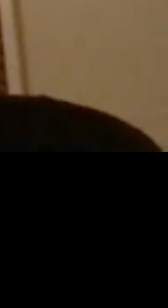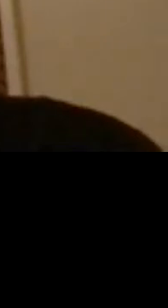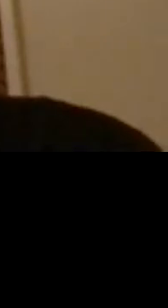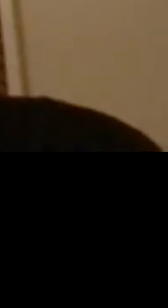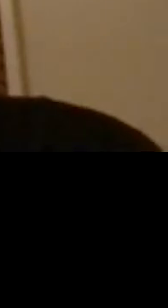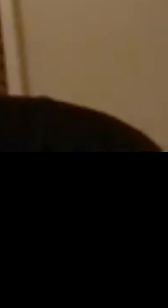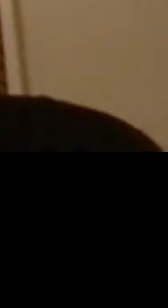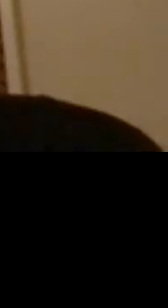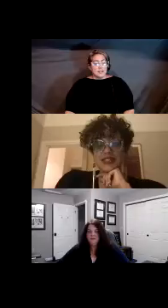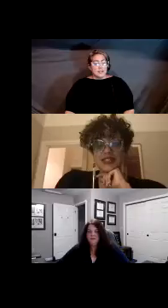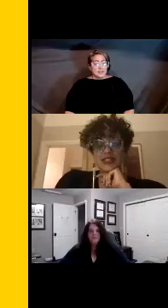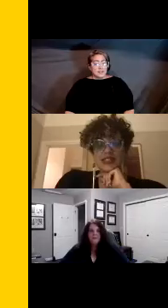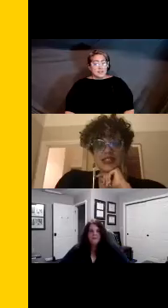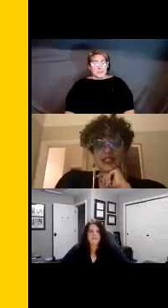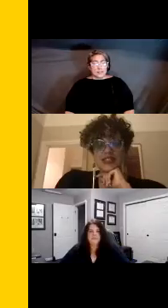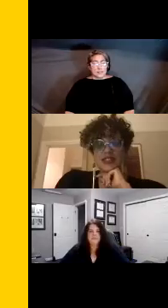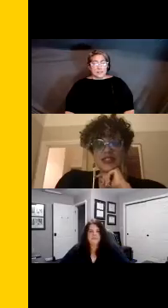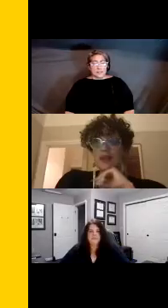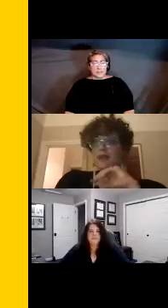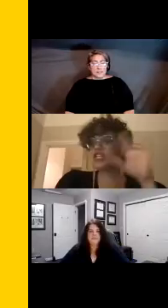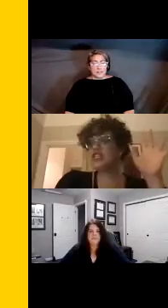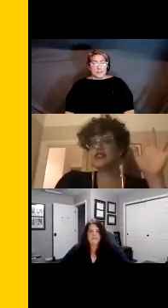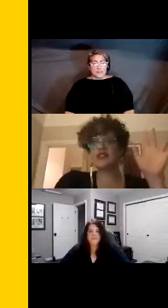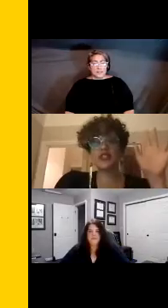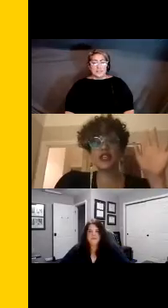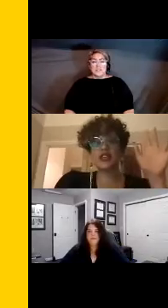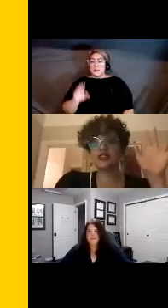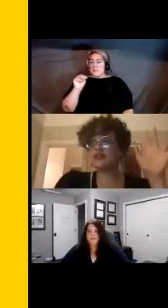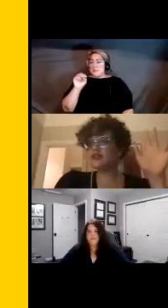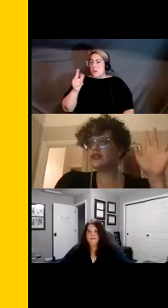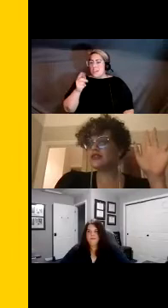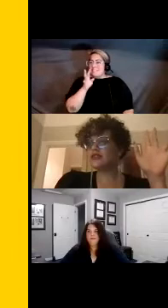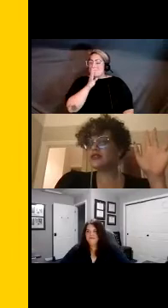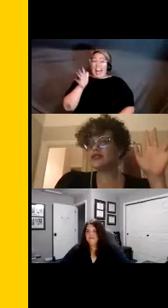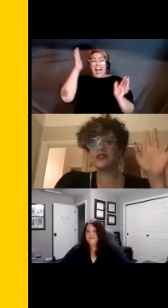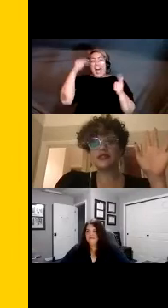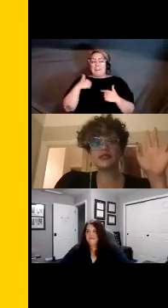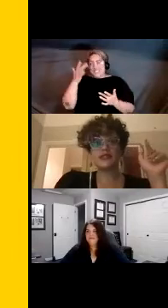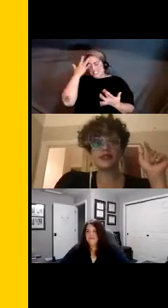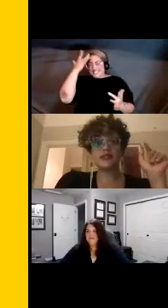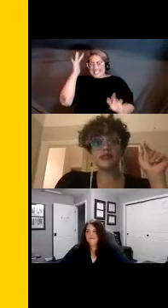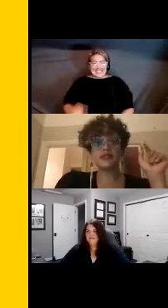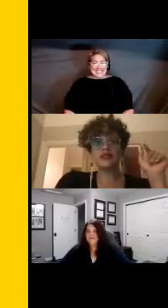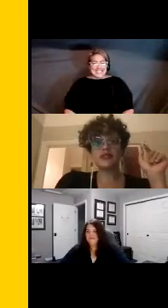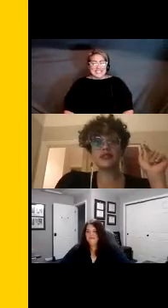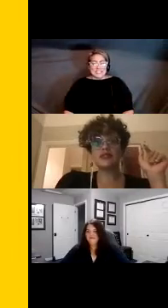I'm a genius -- can you see it?